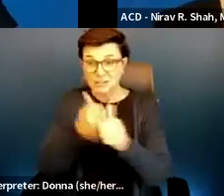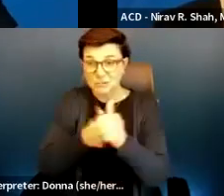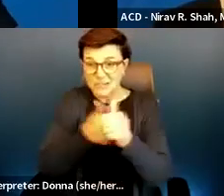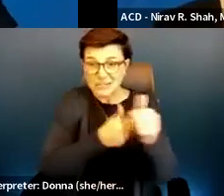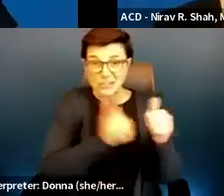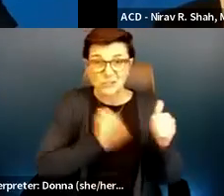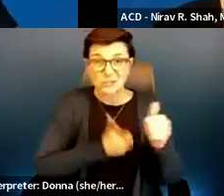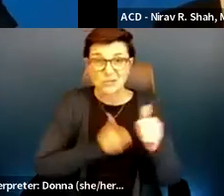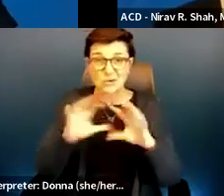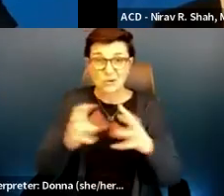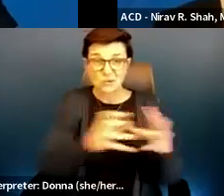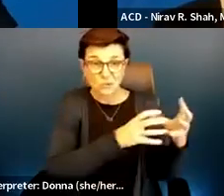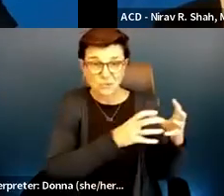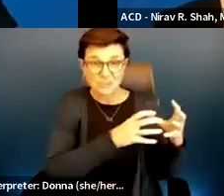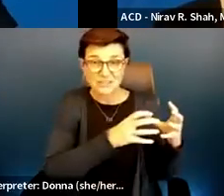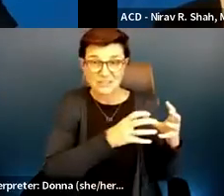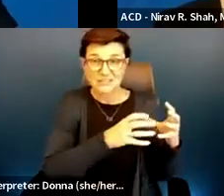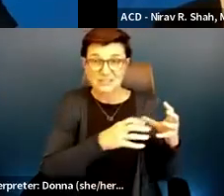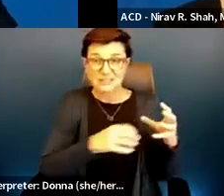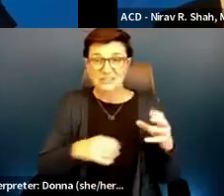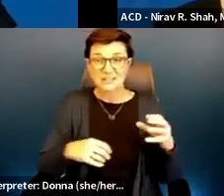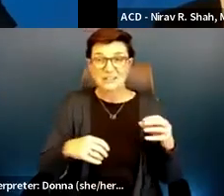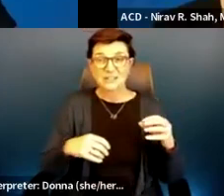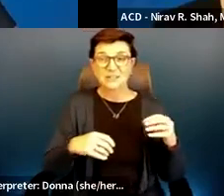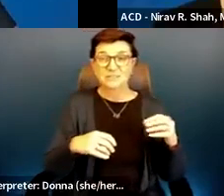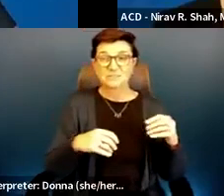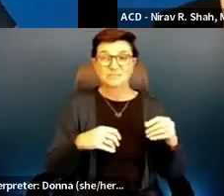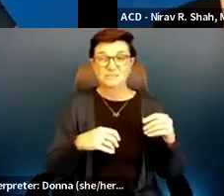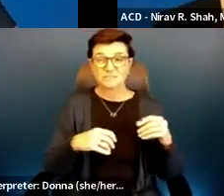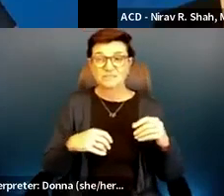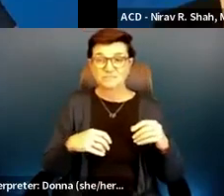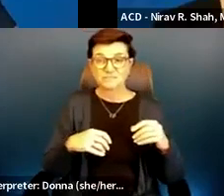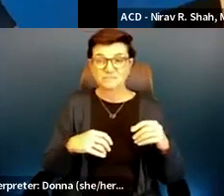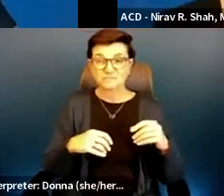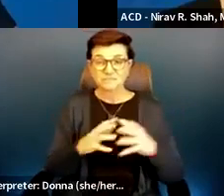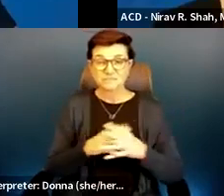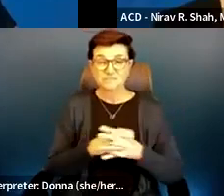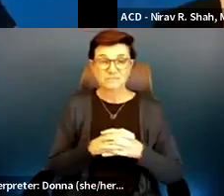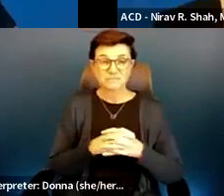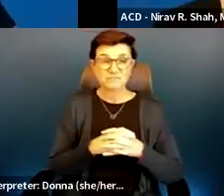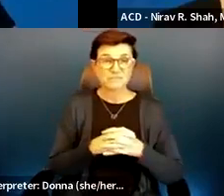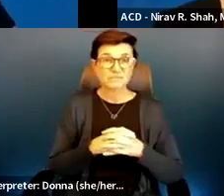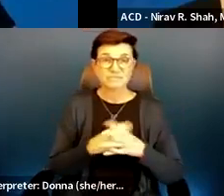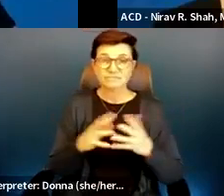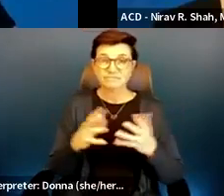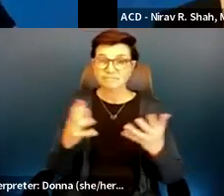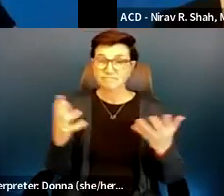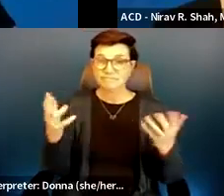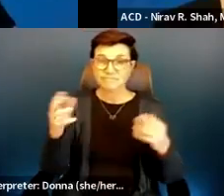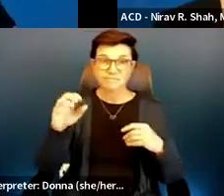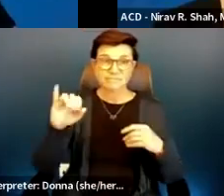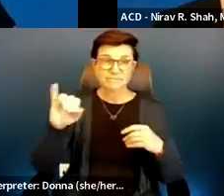to each of our working groups and our co-chairs. Julie, Narav in the Data and Surveillance Working Group,